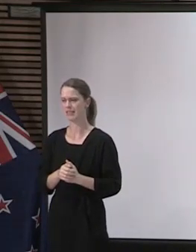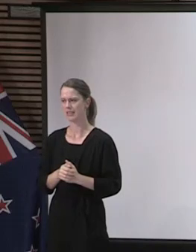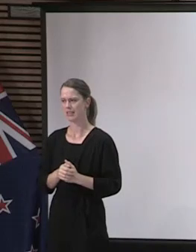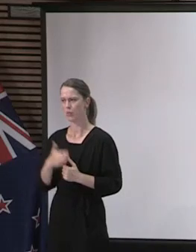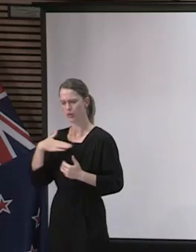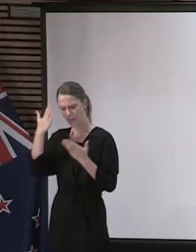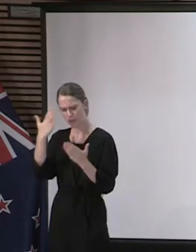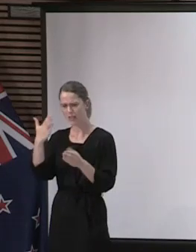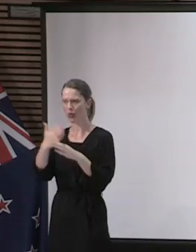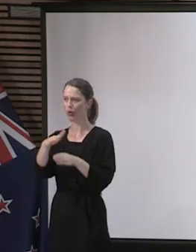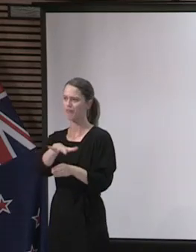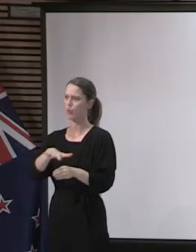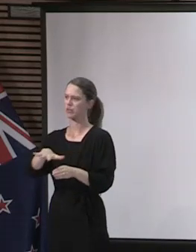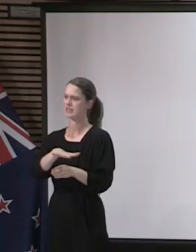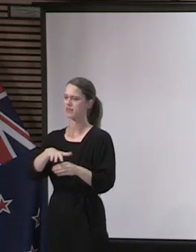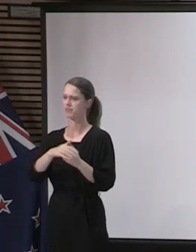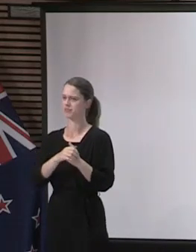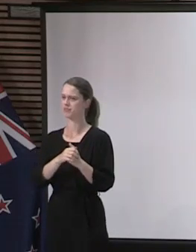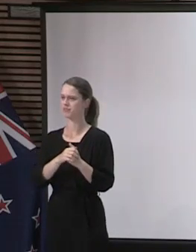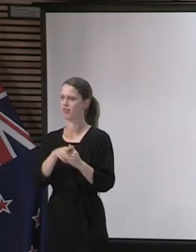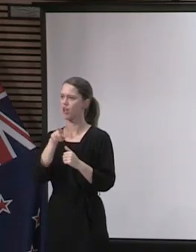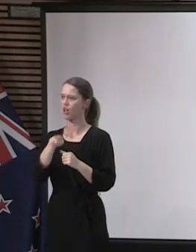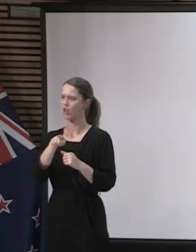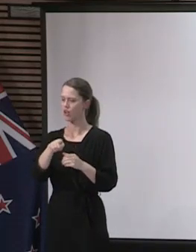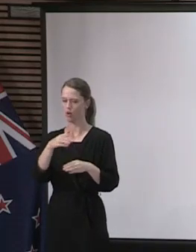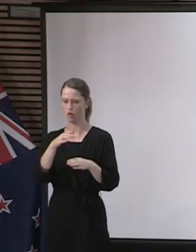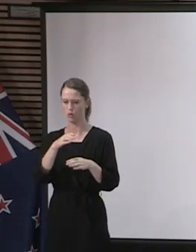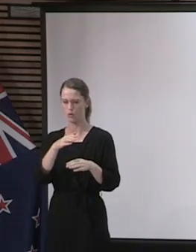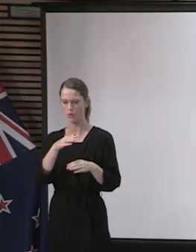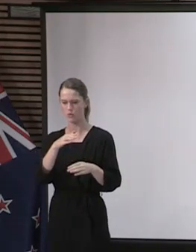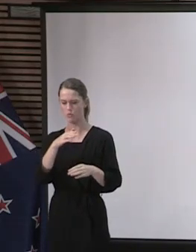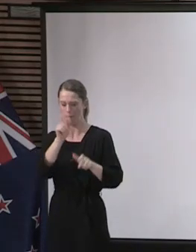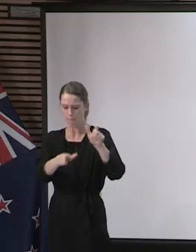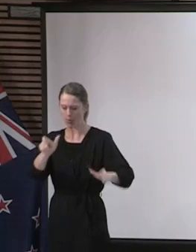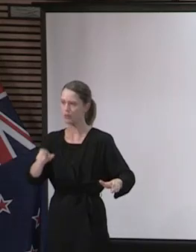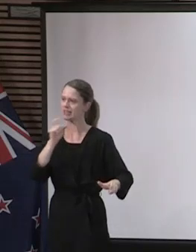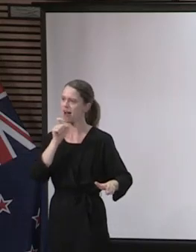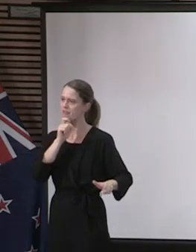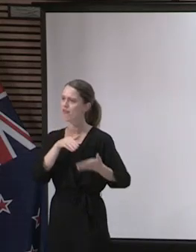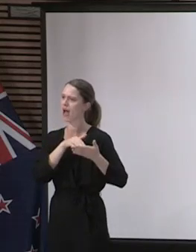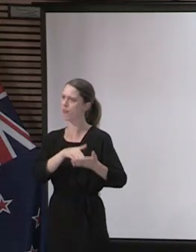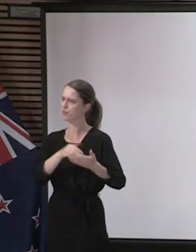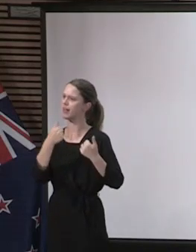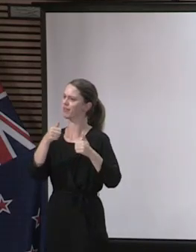PRIME MINISTER JACINDA ARDERN: That is crude and does a disservice to actually our workforce as well who is not